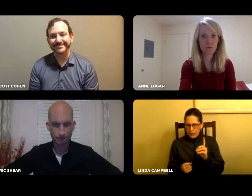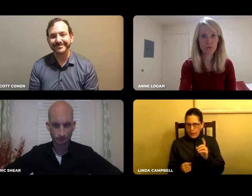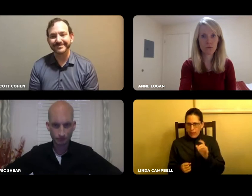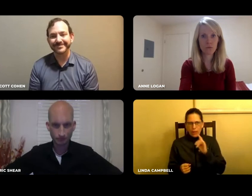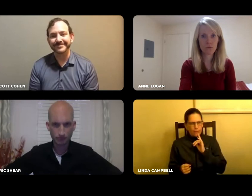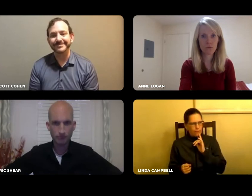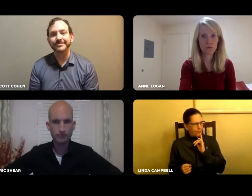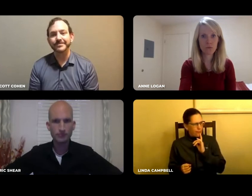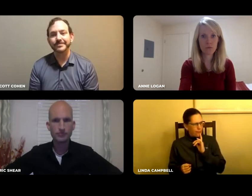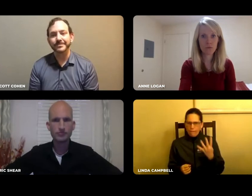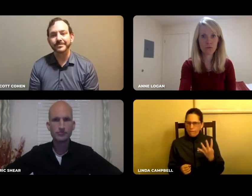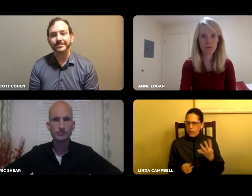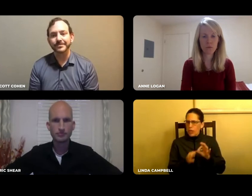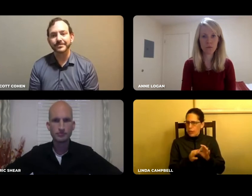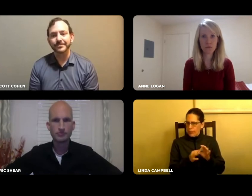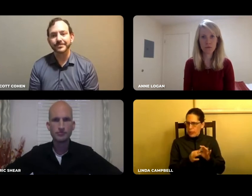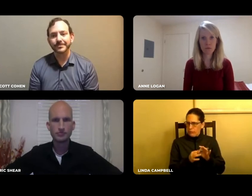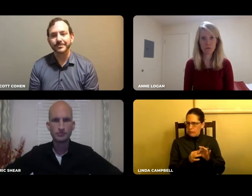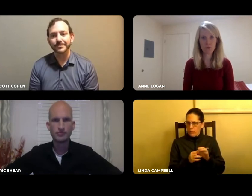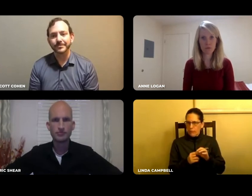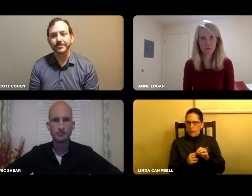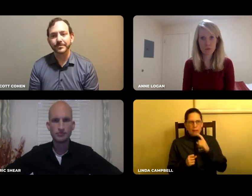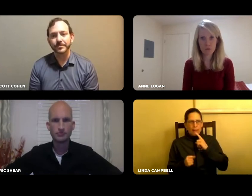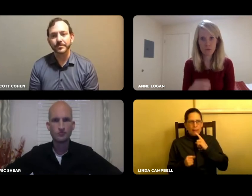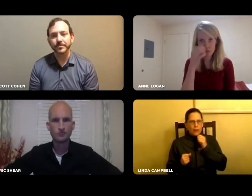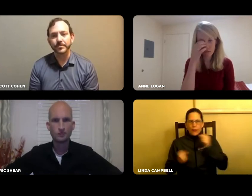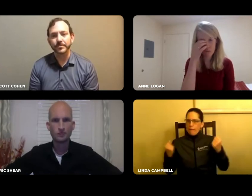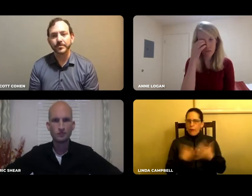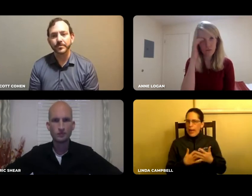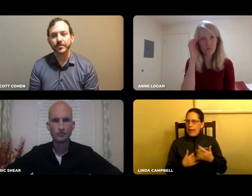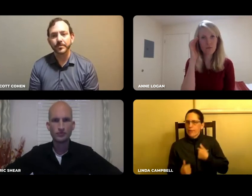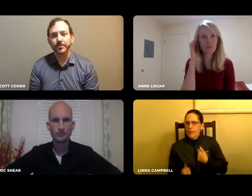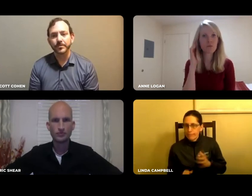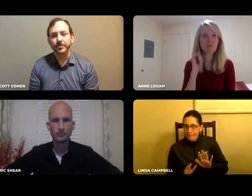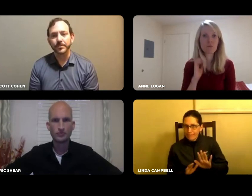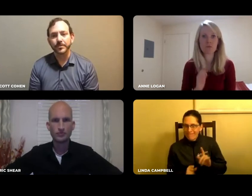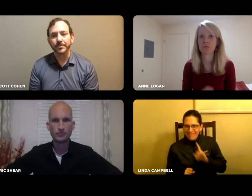Onto my PhD I had 4 interpreters At that time I wasn't afraid